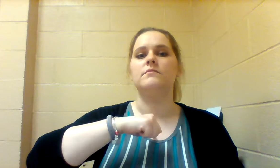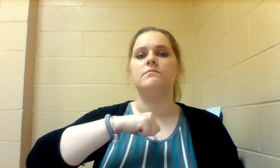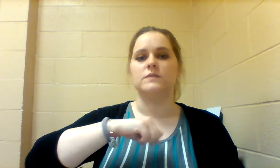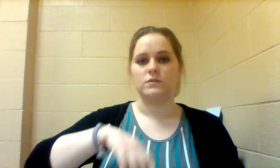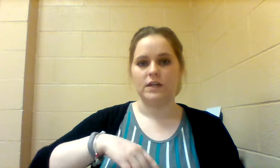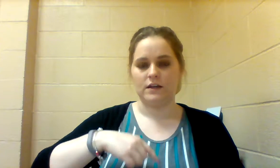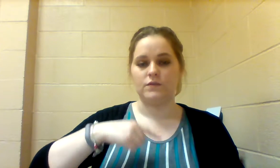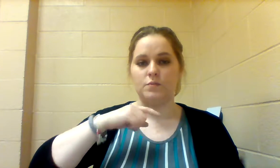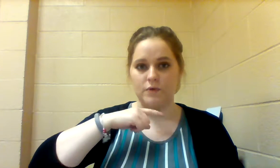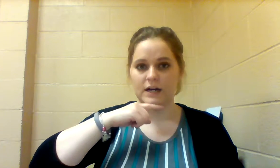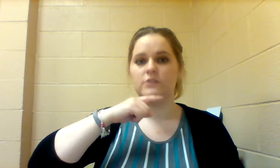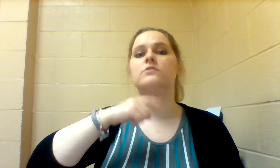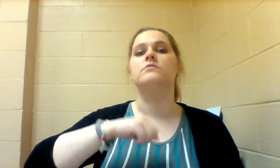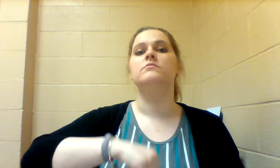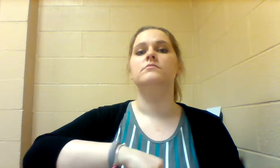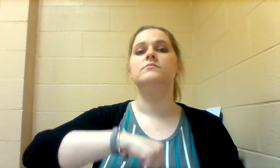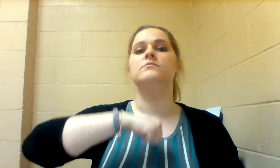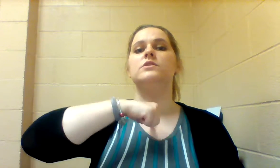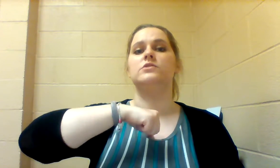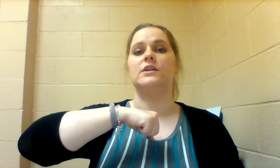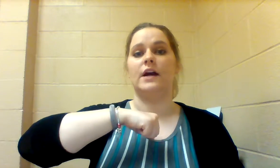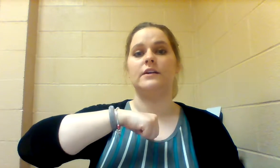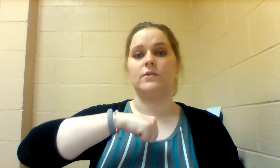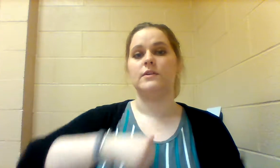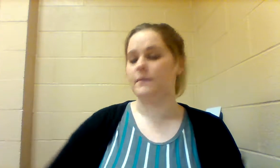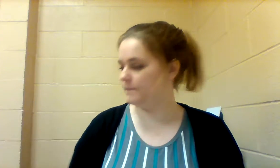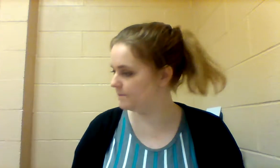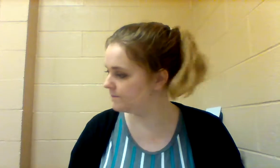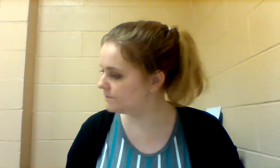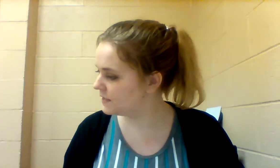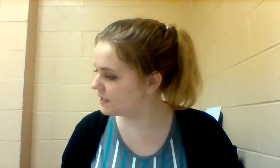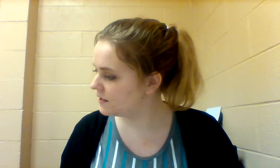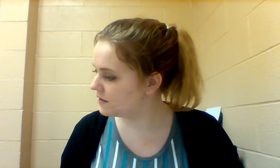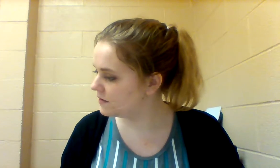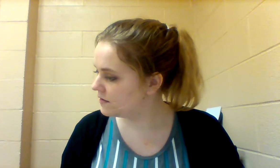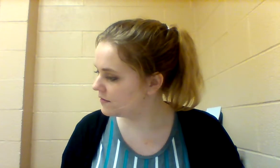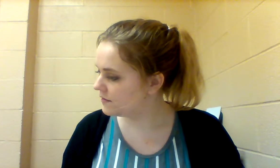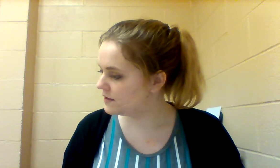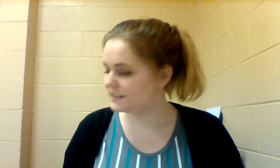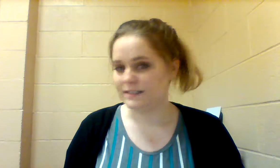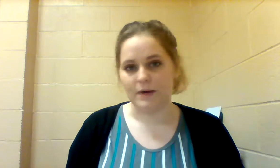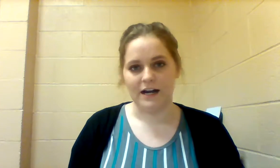so like if you're PROUD usually your head goes up